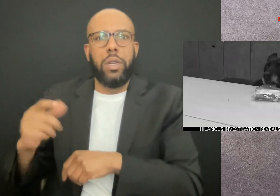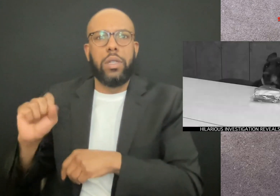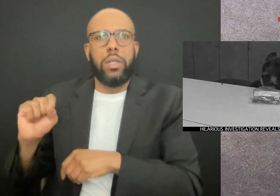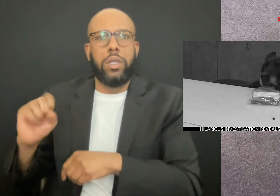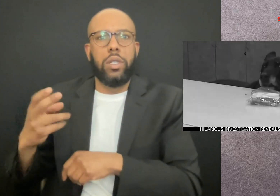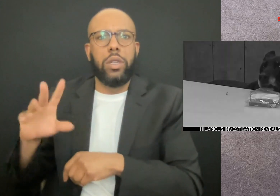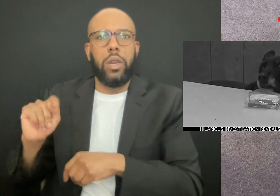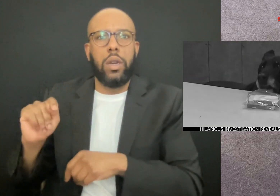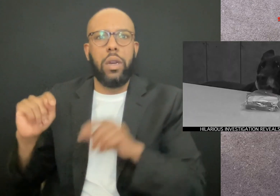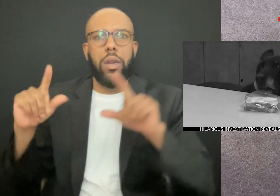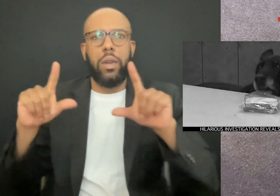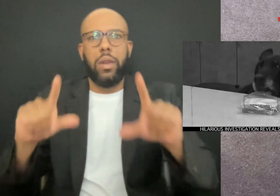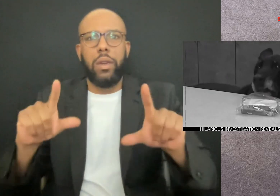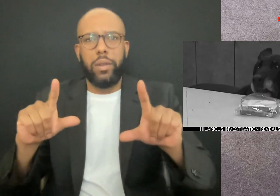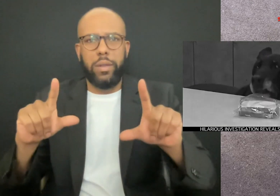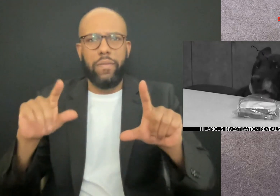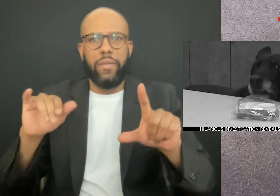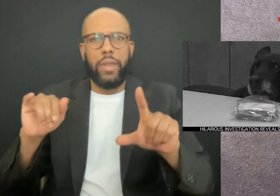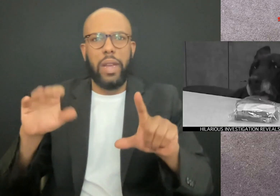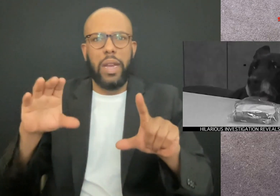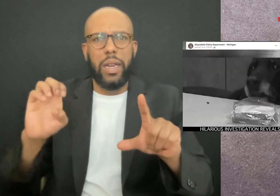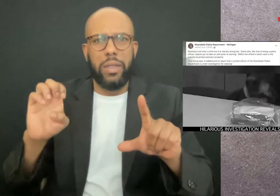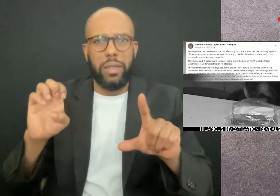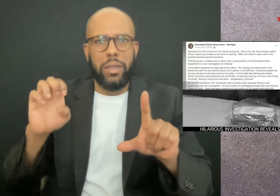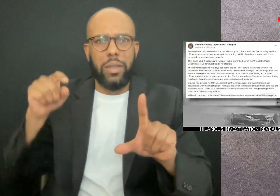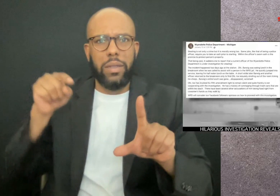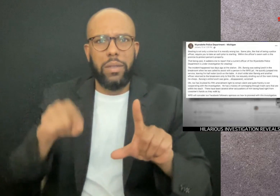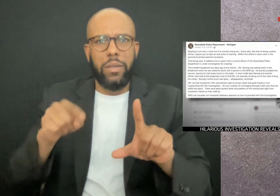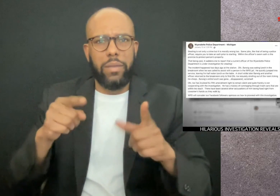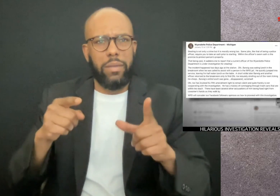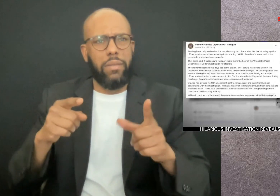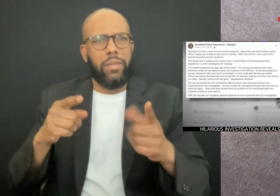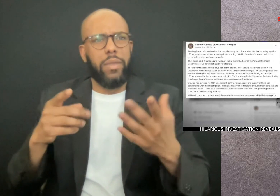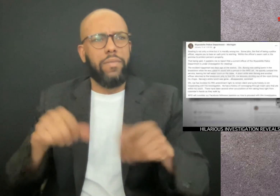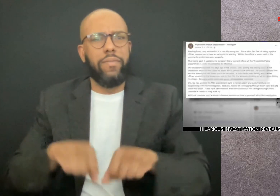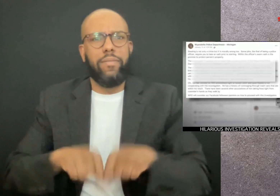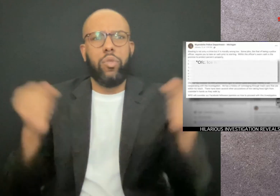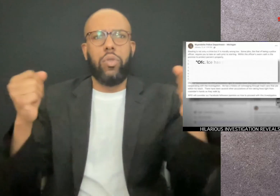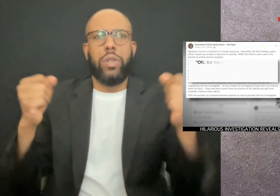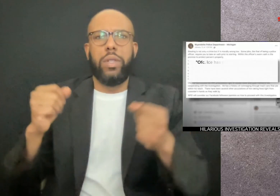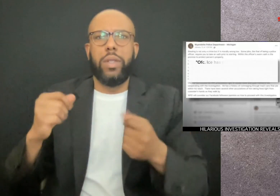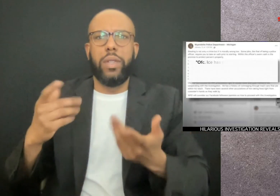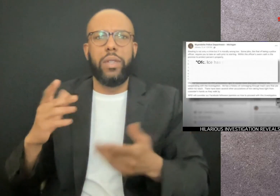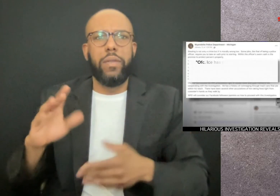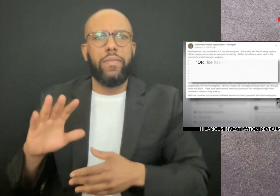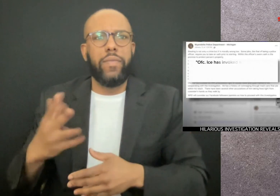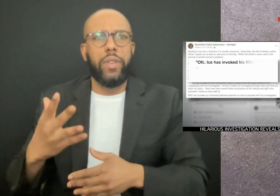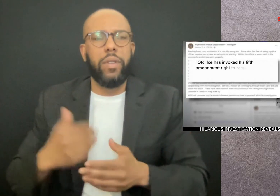the department later posted a mug shot of Ice saying he invoked the fifth